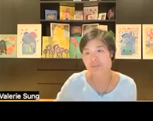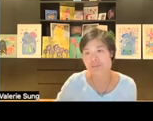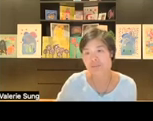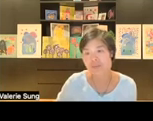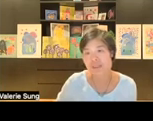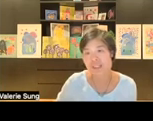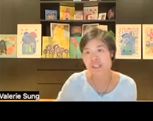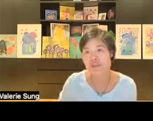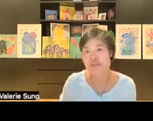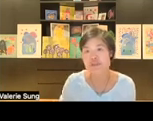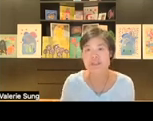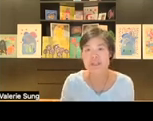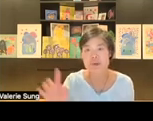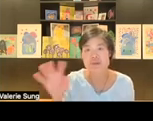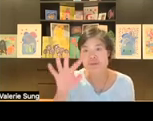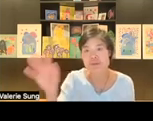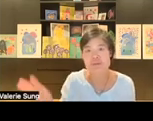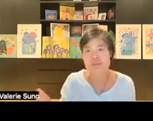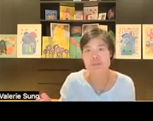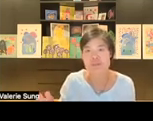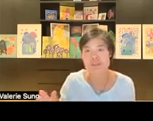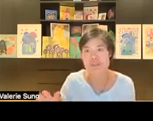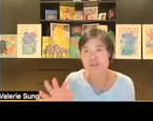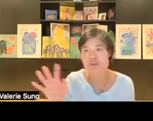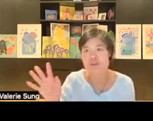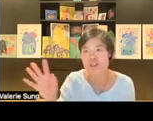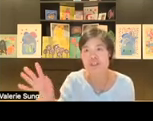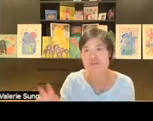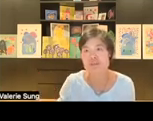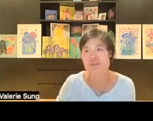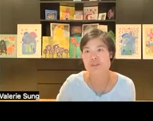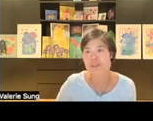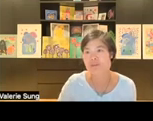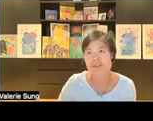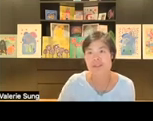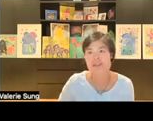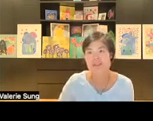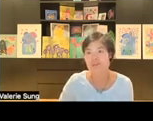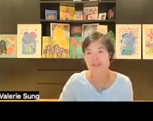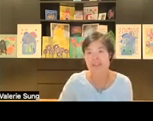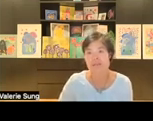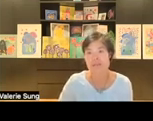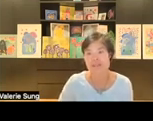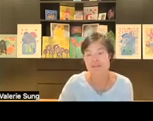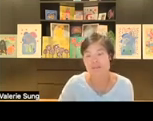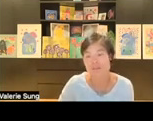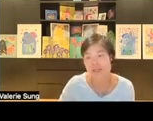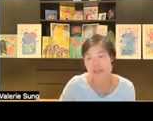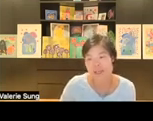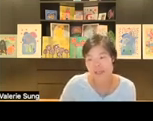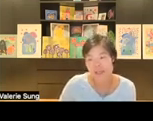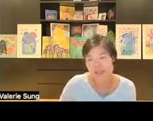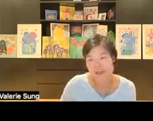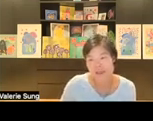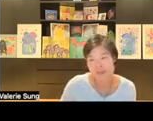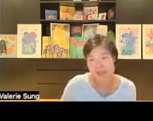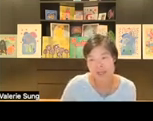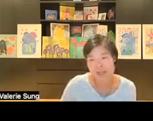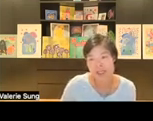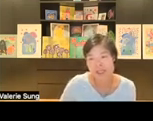I used to be that Otoscope and Otogenome were the dominant ones and they are pretty expensive.